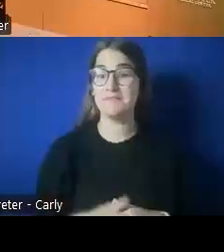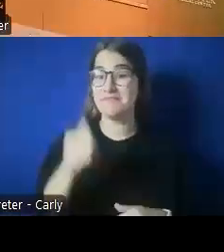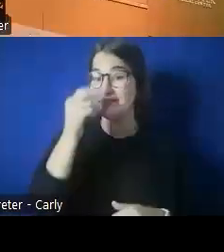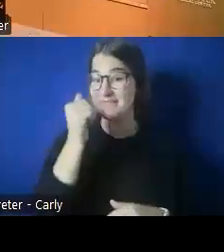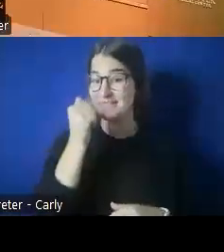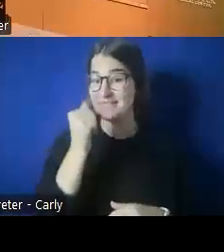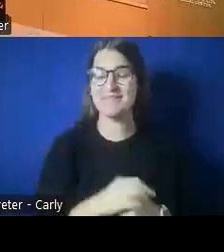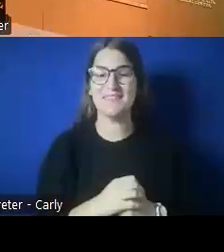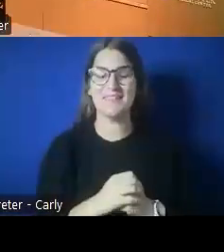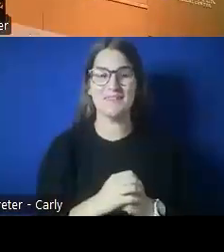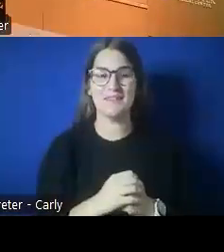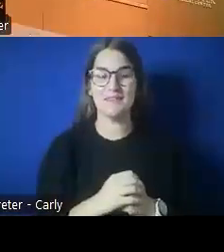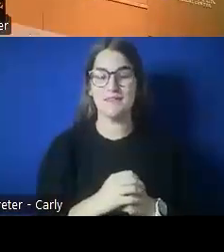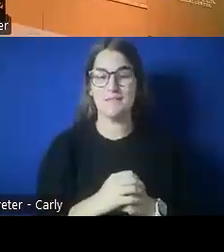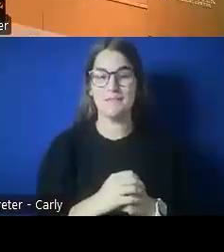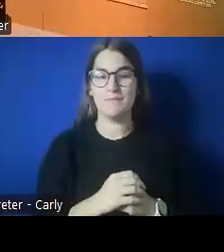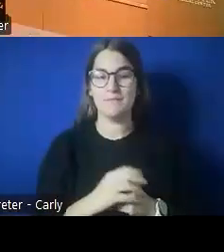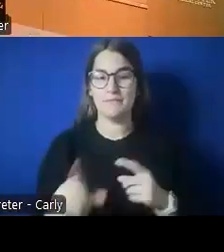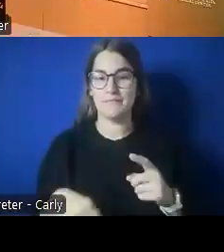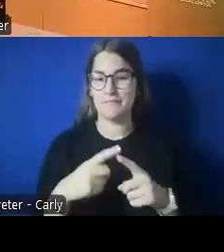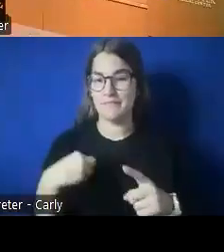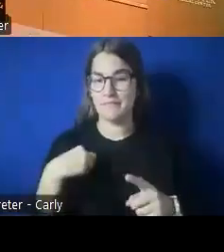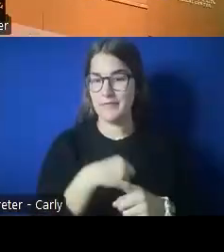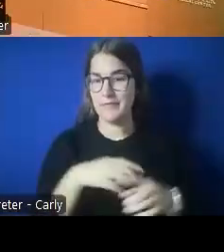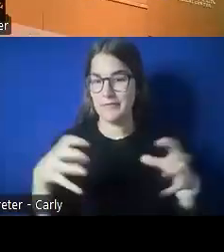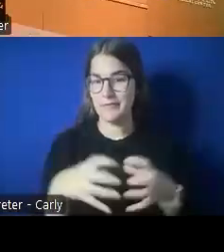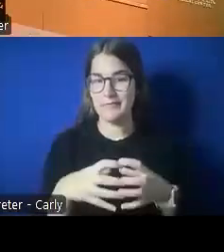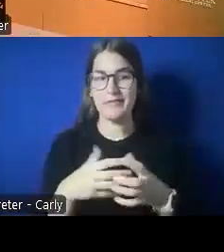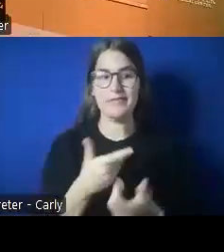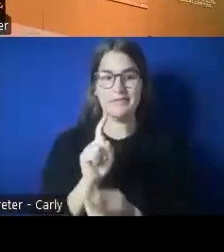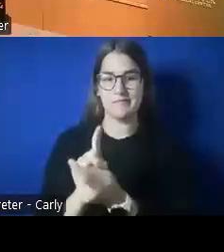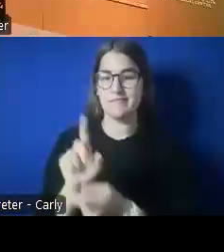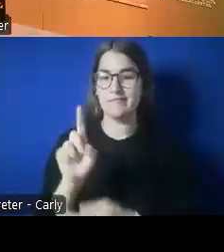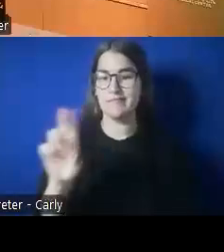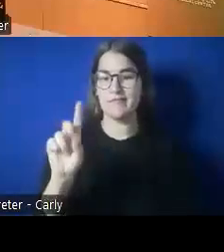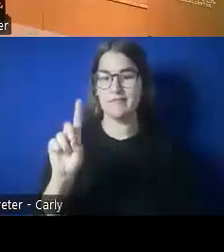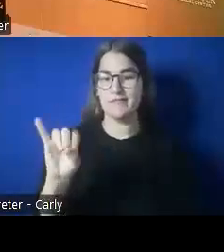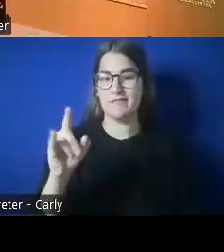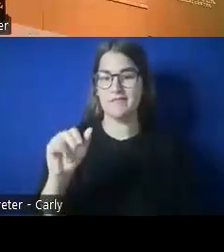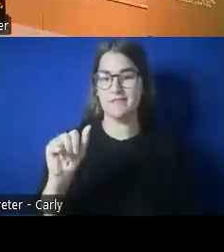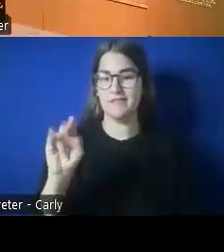we kind of approached um Dr djovani actually about doing these rounds we felt like October's